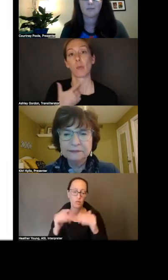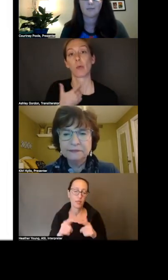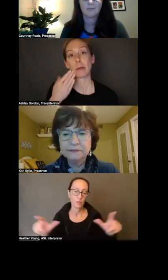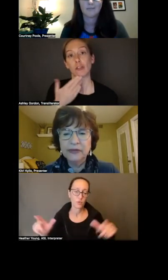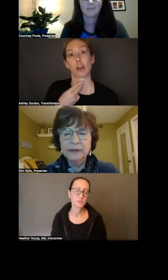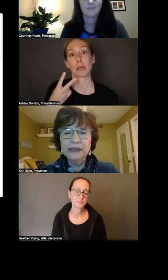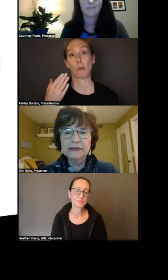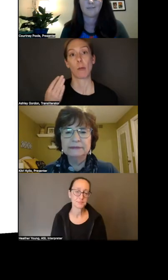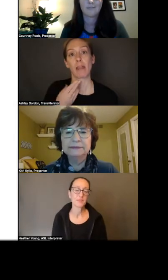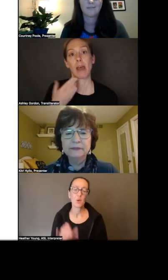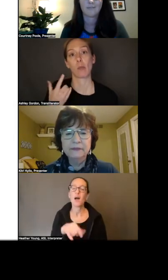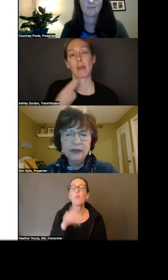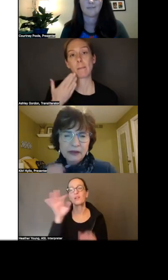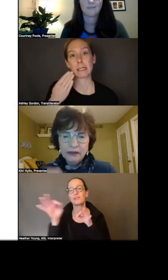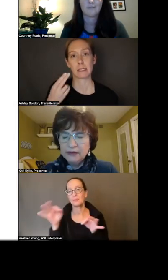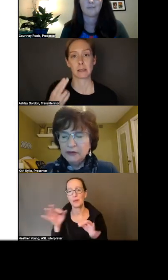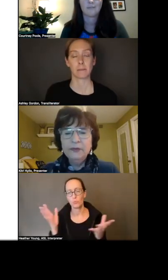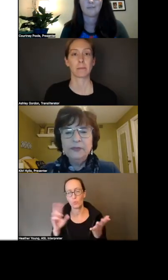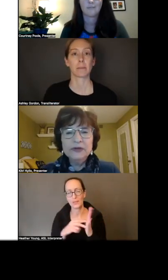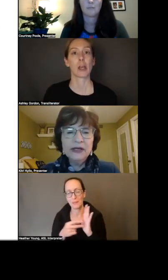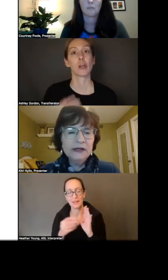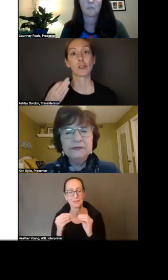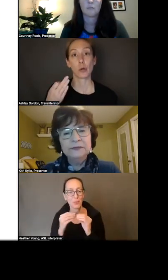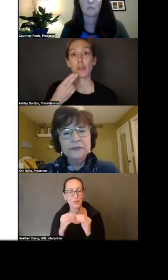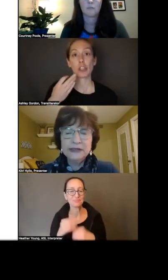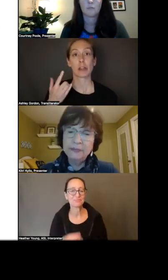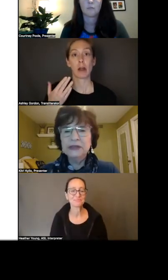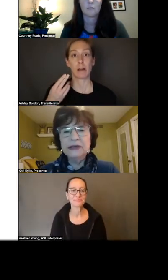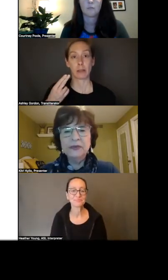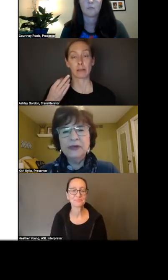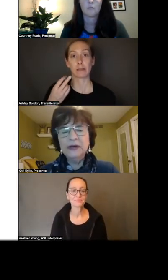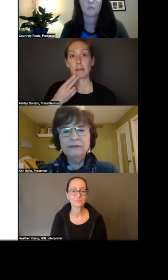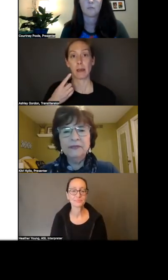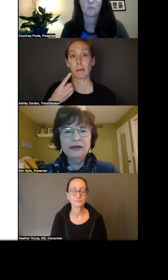what that means. So there's a lot of skeptics out there,